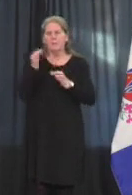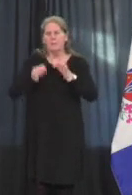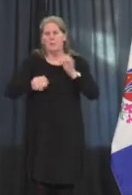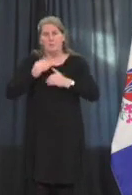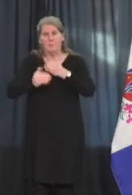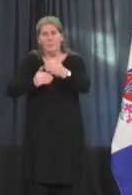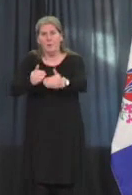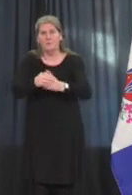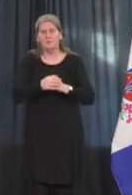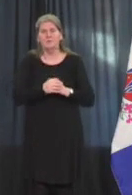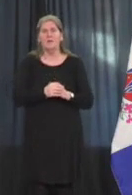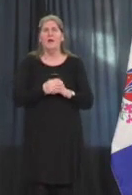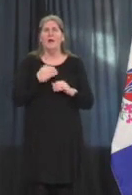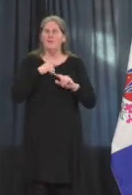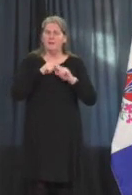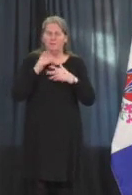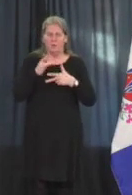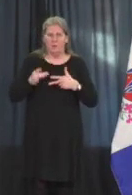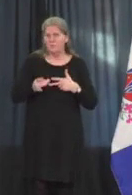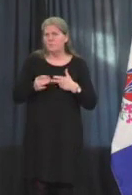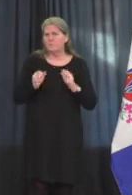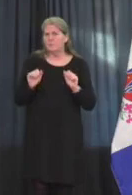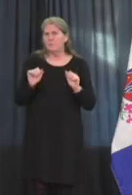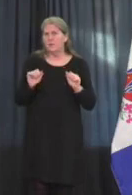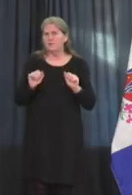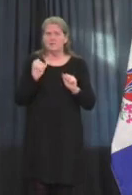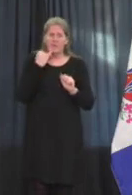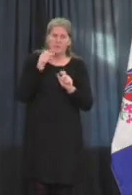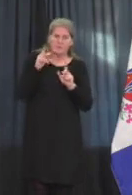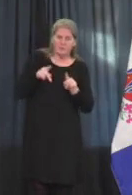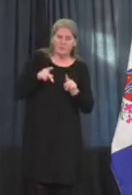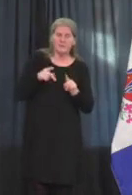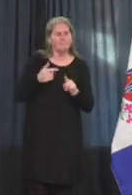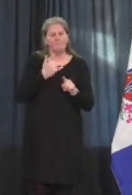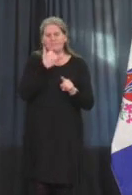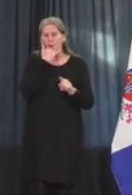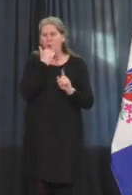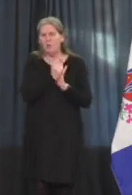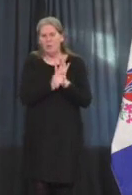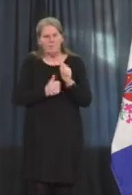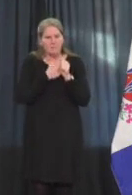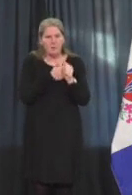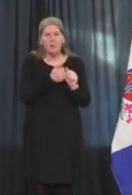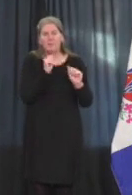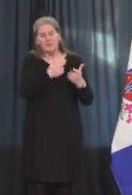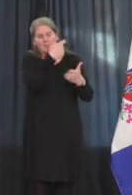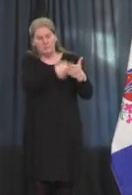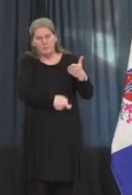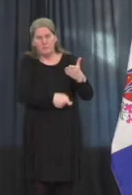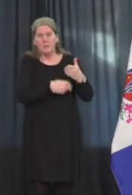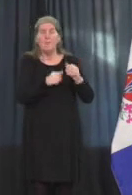THERE ARE A VARIETY OF OPTIONS AVAILABLE FOR SOMEBODY WHO DID COMMIT SUCH OFFENCE INCLUDING FINES AND ULTIMATELY POSSIBLE